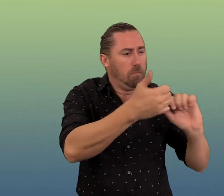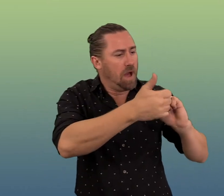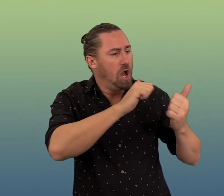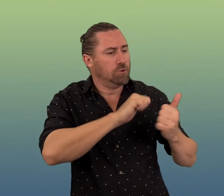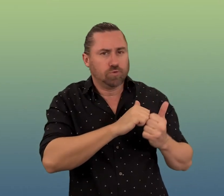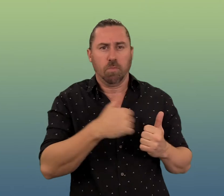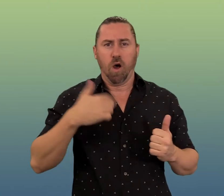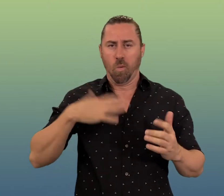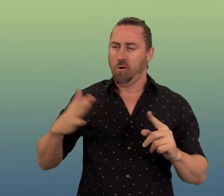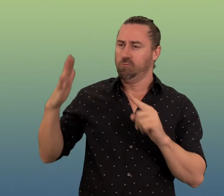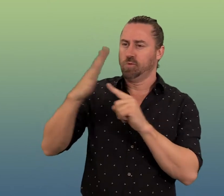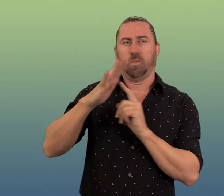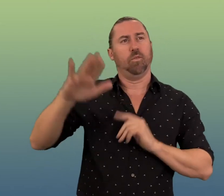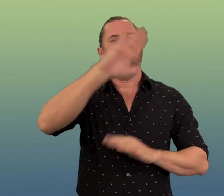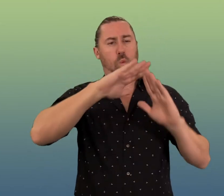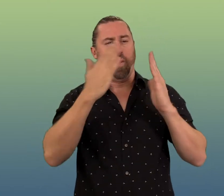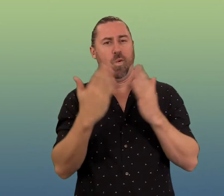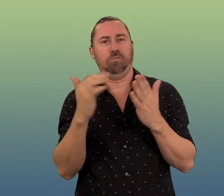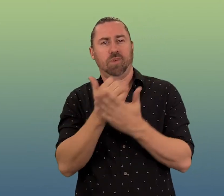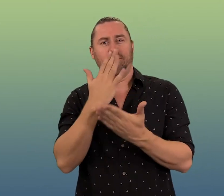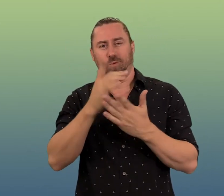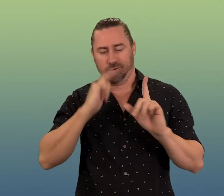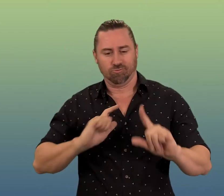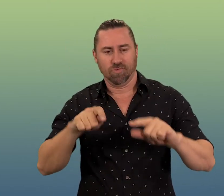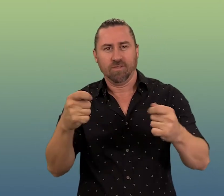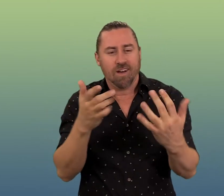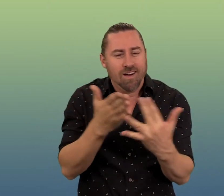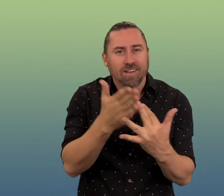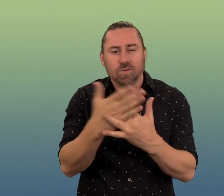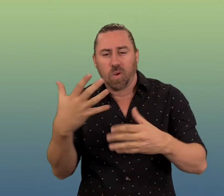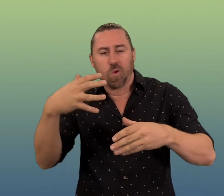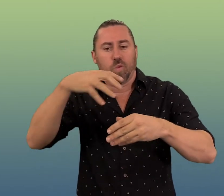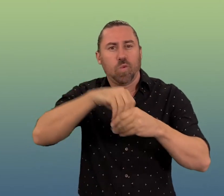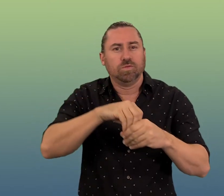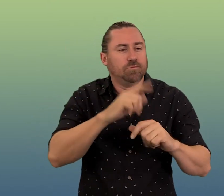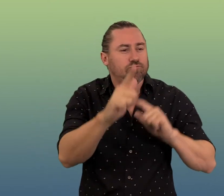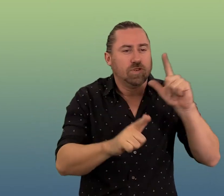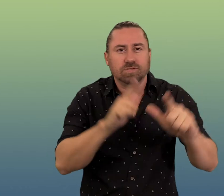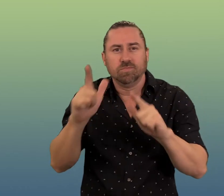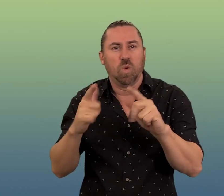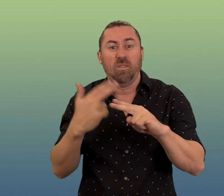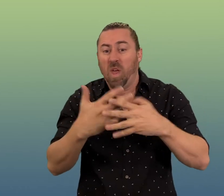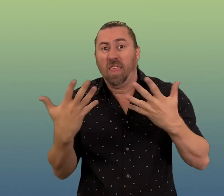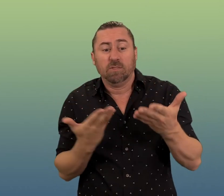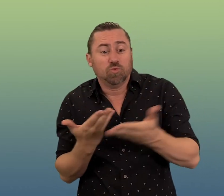to become a world leader in the provision of accessible and inclusive transport, products, services,